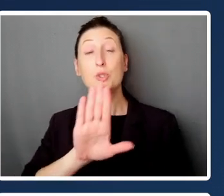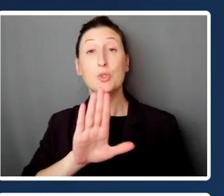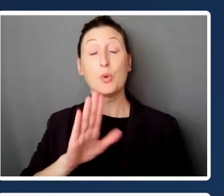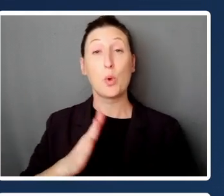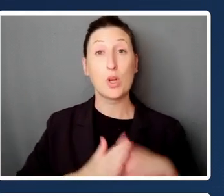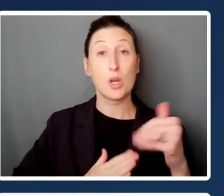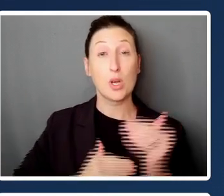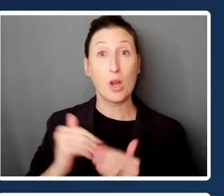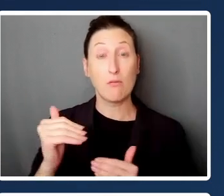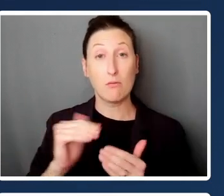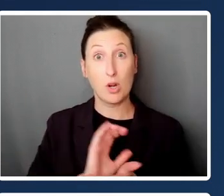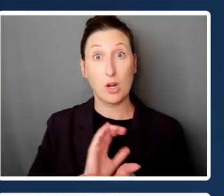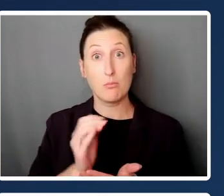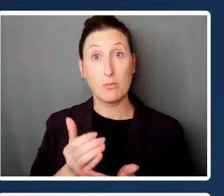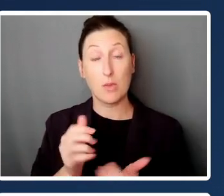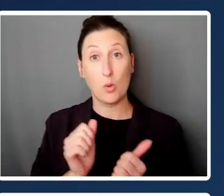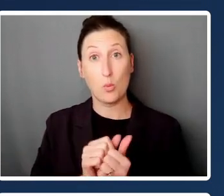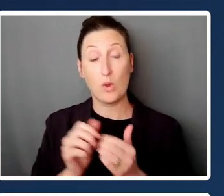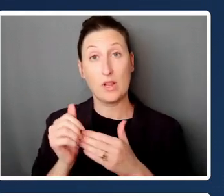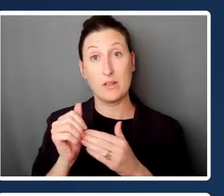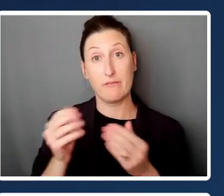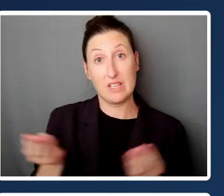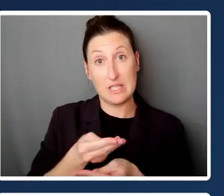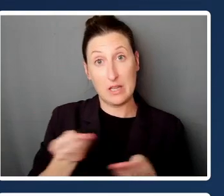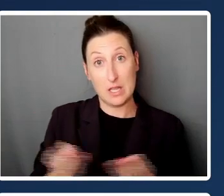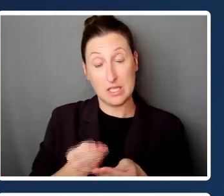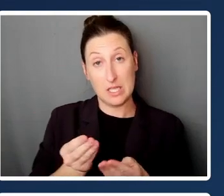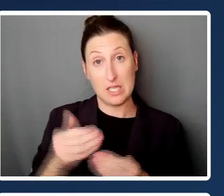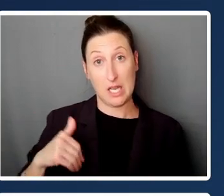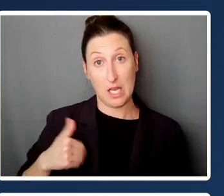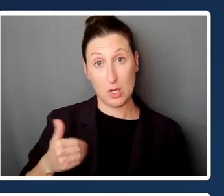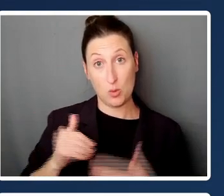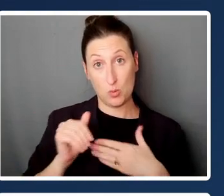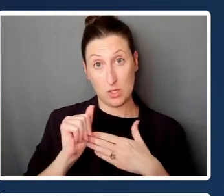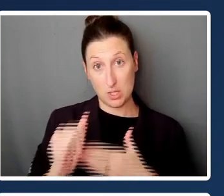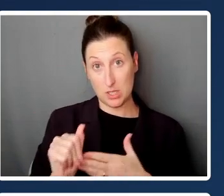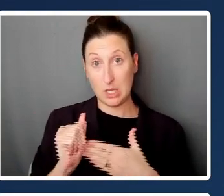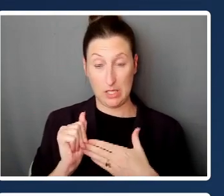we have three choices here. We have a school chair, which is not comfortable,